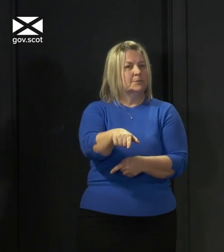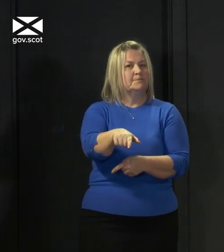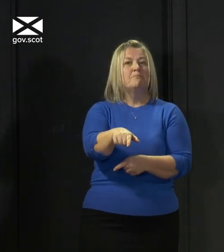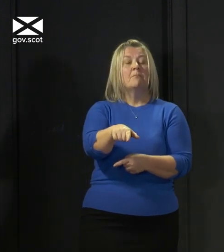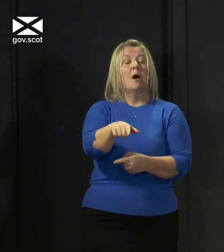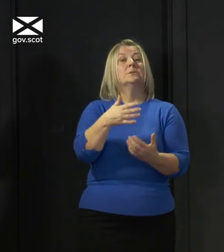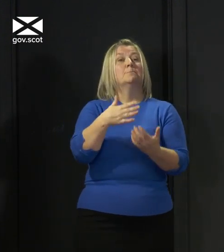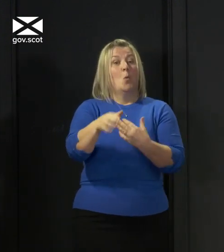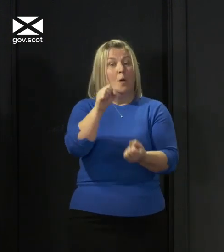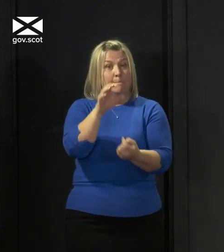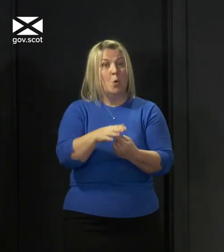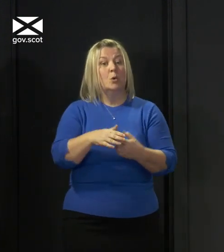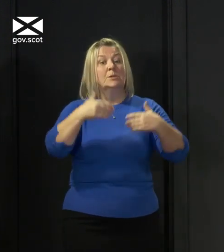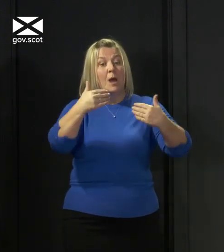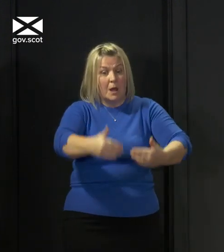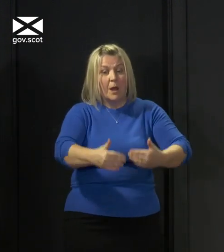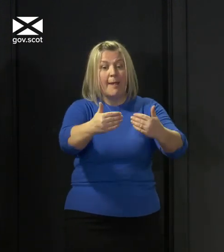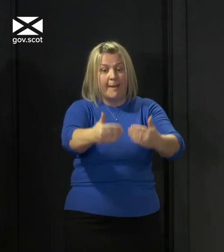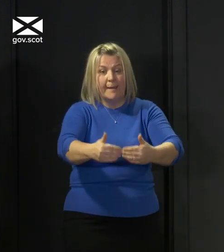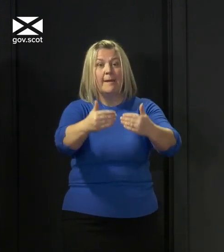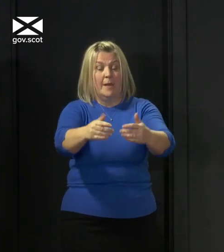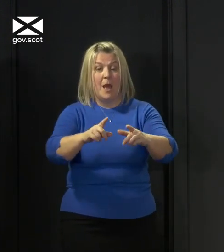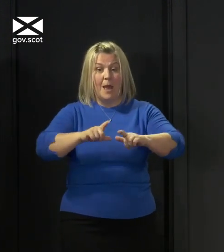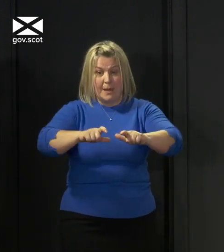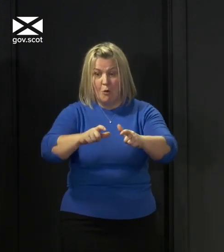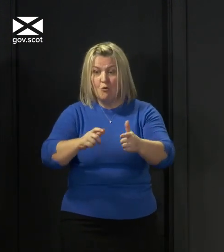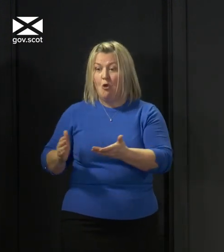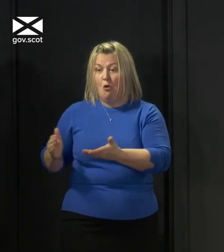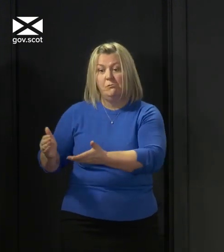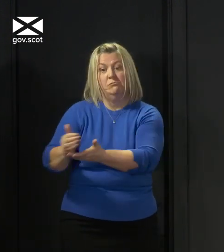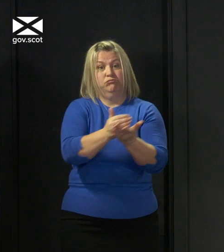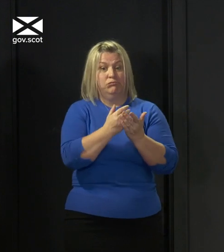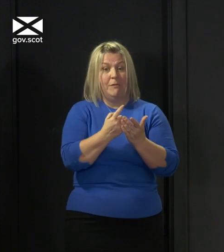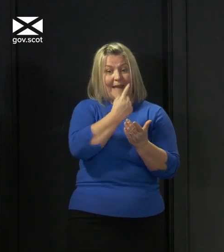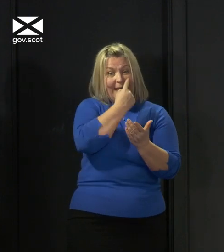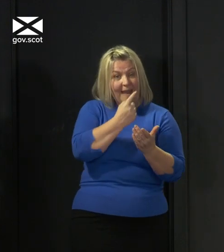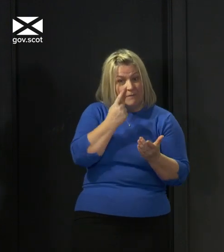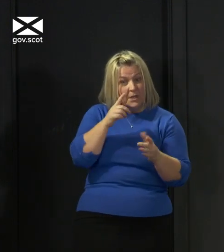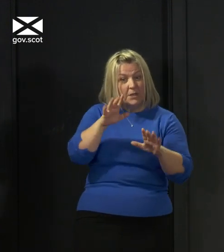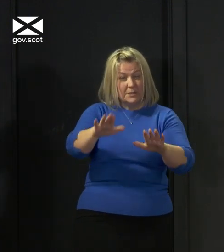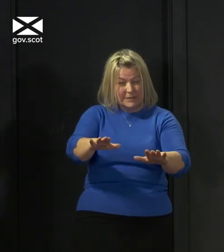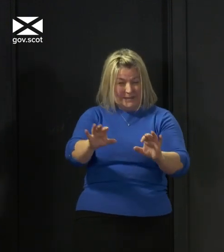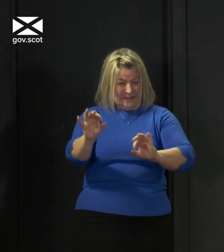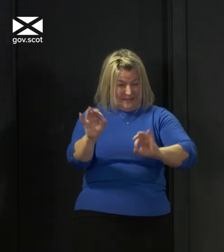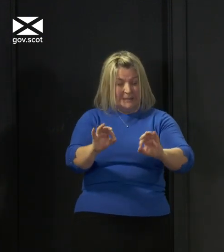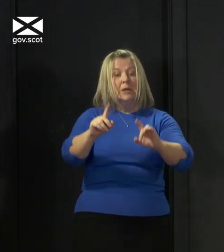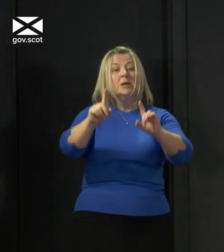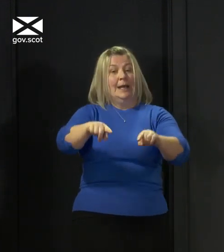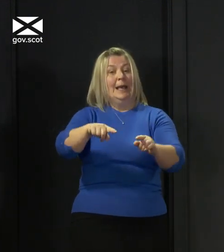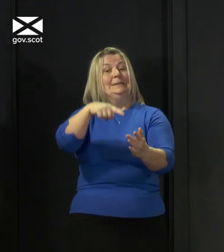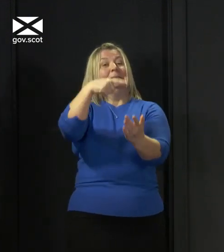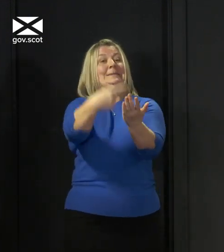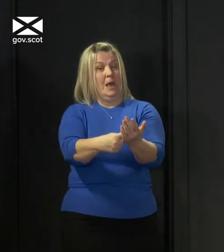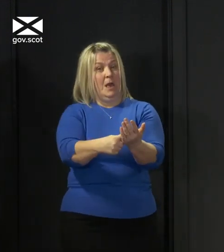in terms of taking the right decisions to continue to suppress the virus but allow us to bring as much normality back to life as possible and those decisions